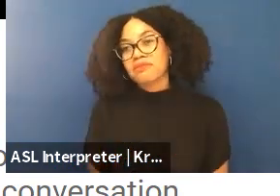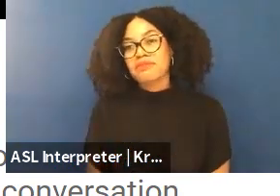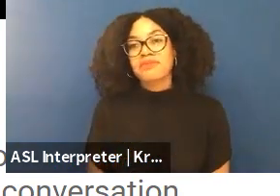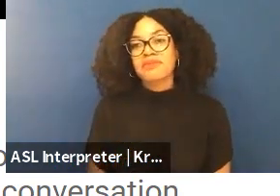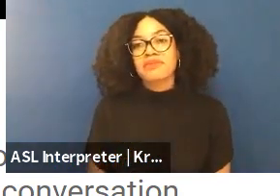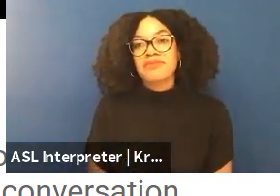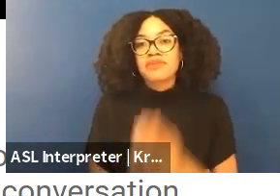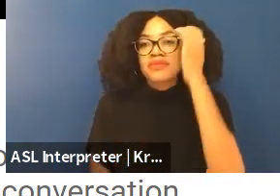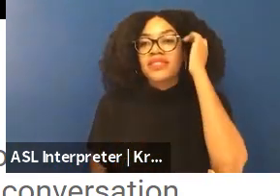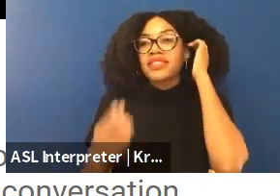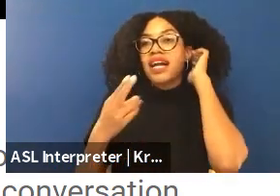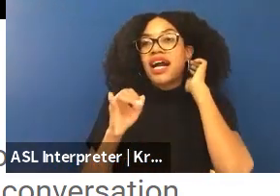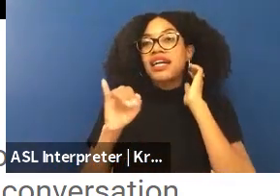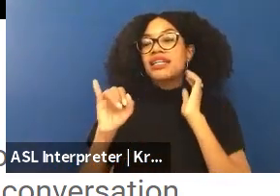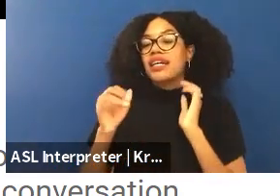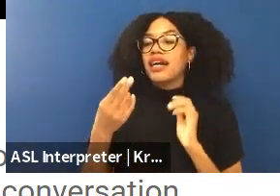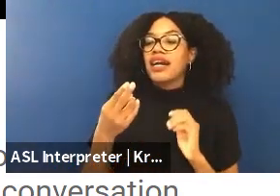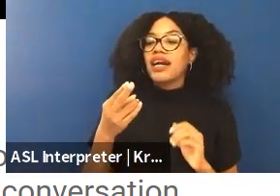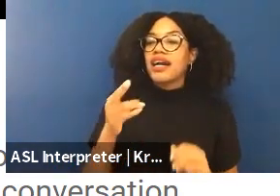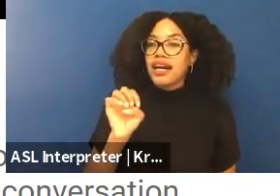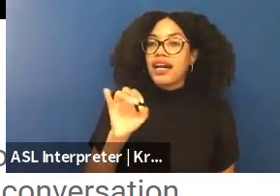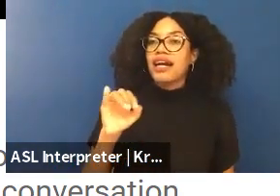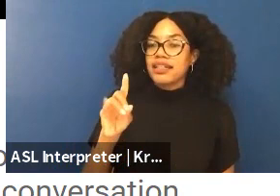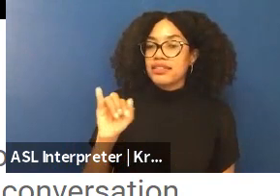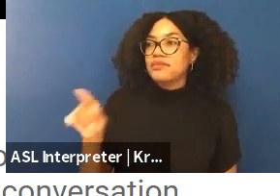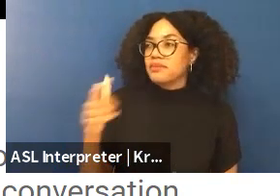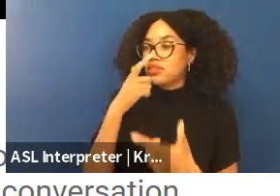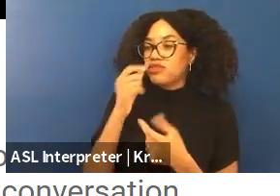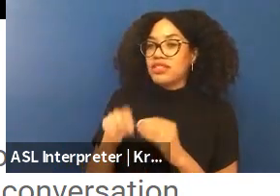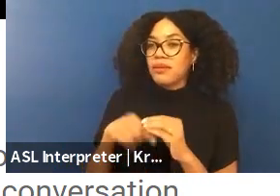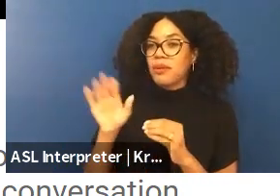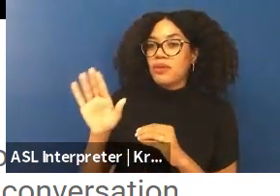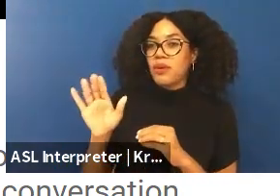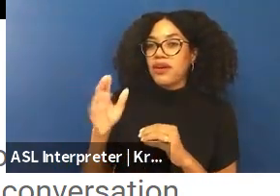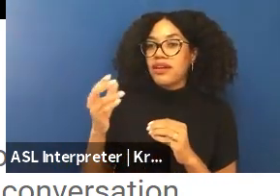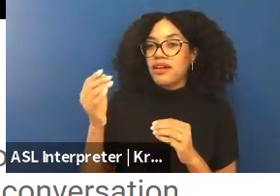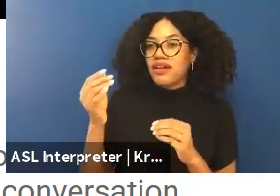interested to hear your input on this as someone who does work pretty extensively with faculty.